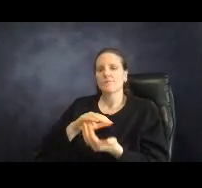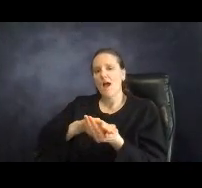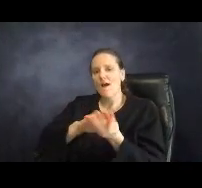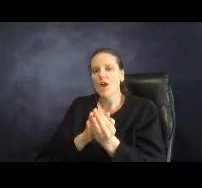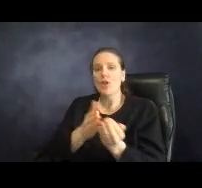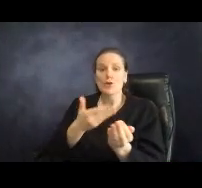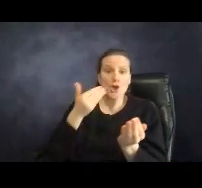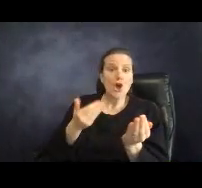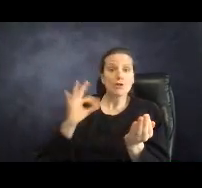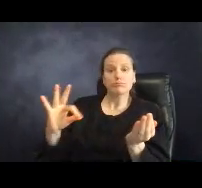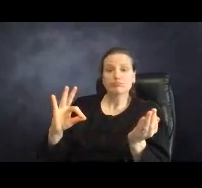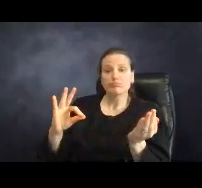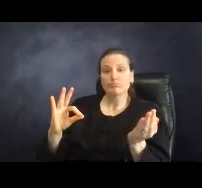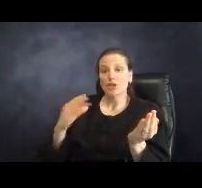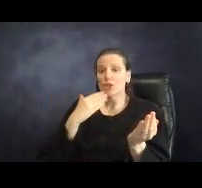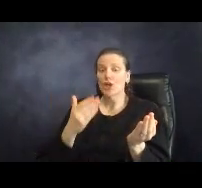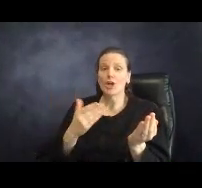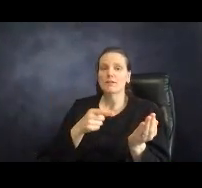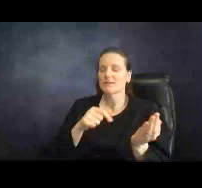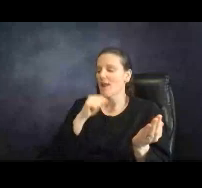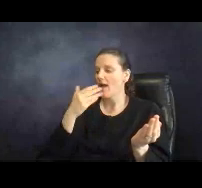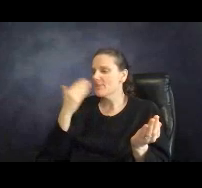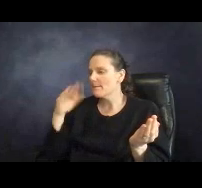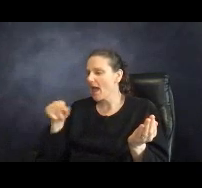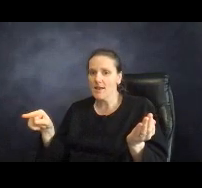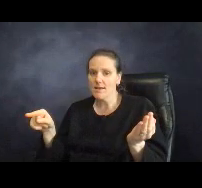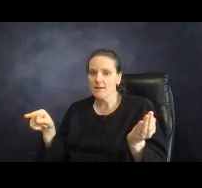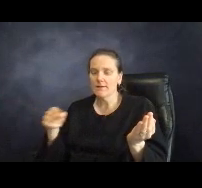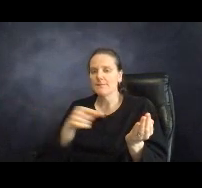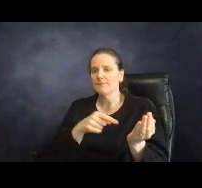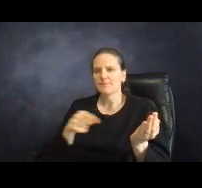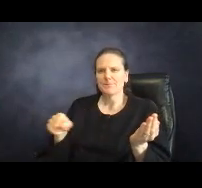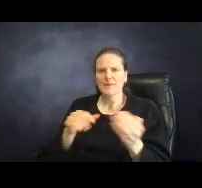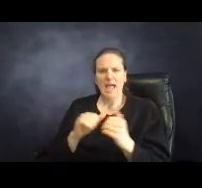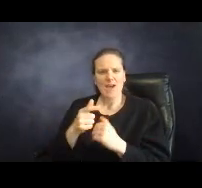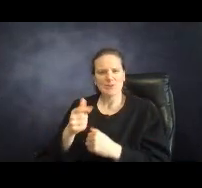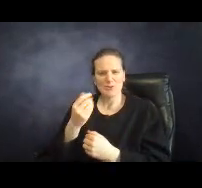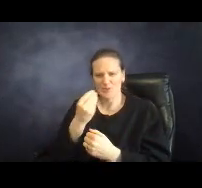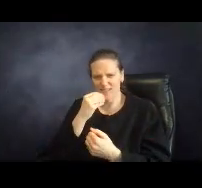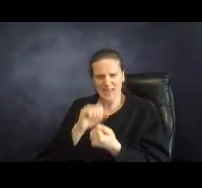or in the good category and not in the bad category. It's like, how do you digest it? How much can you digest?